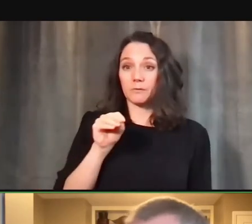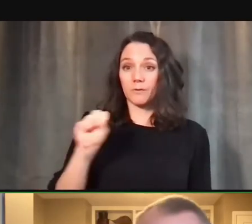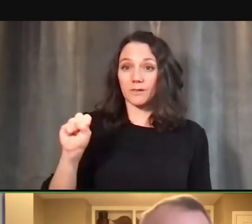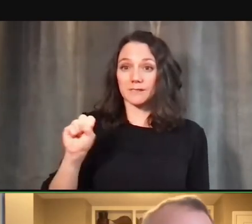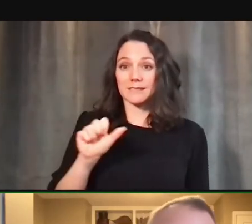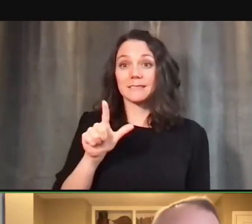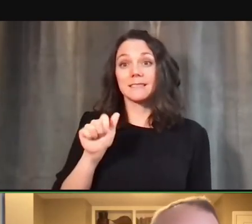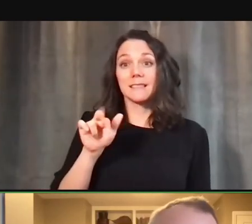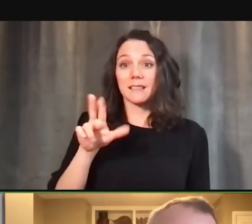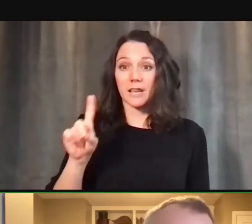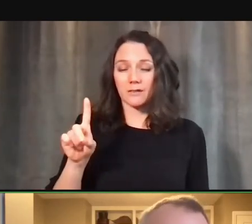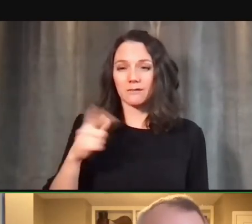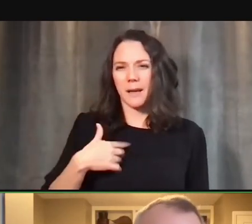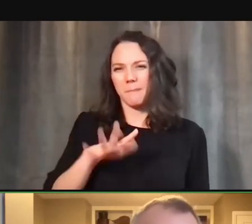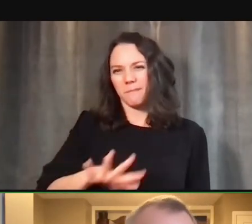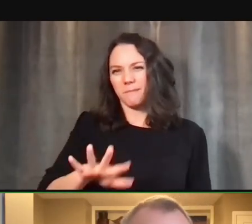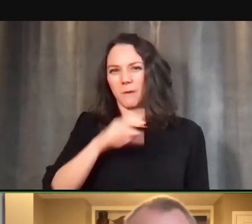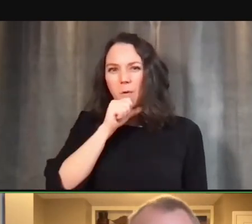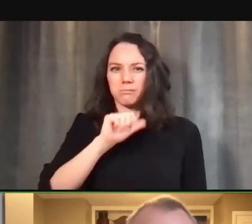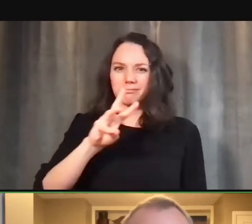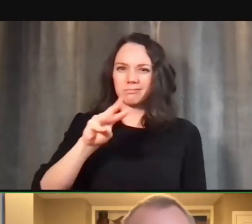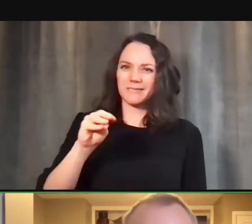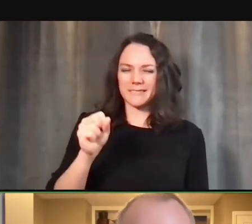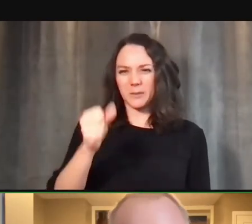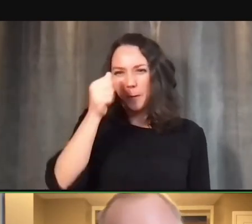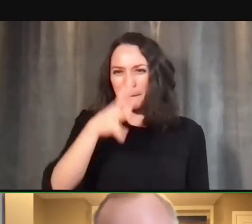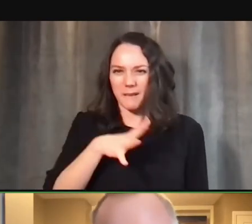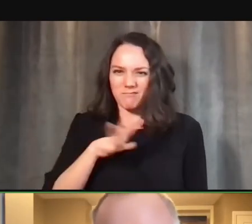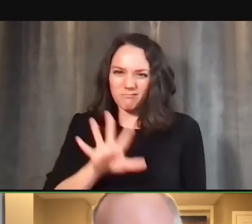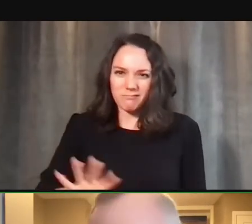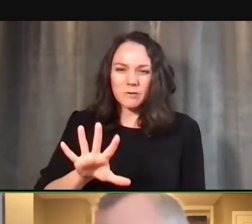I'm a roughly 60 year old man with short Gray hair.